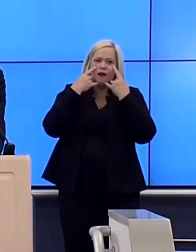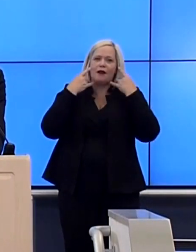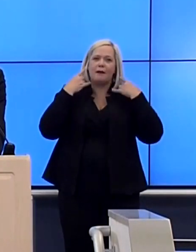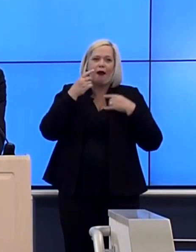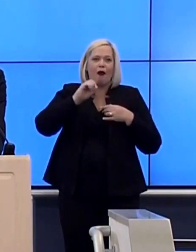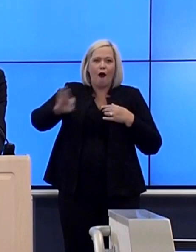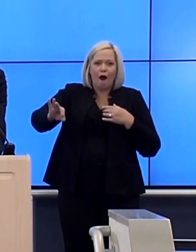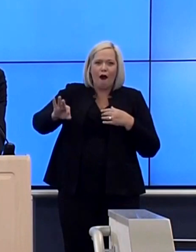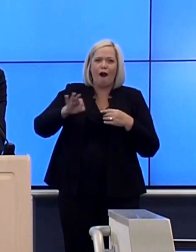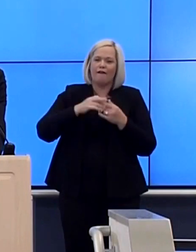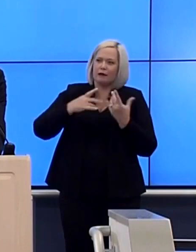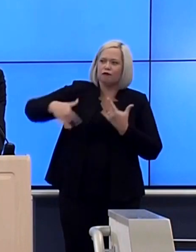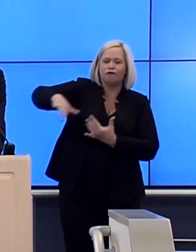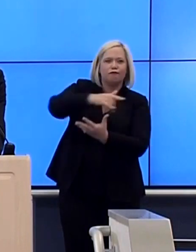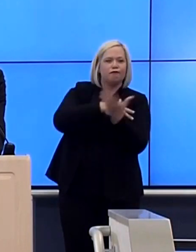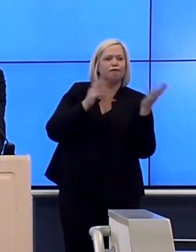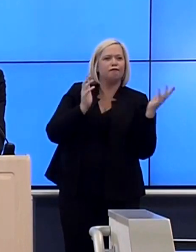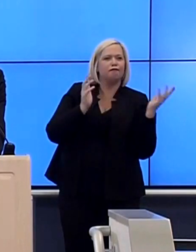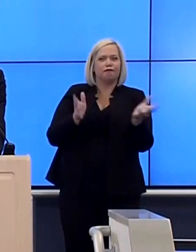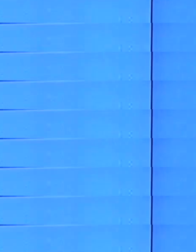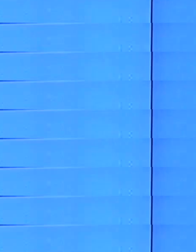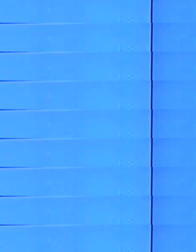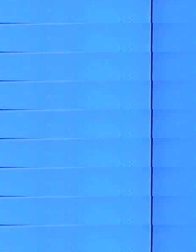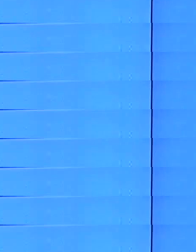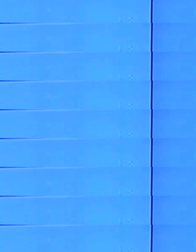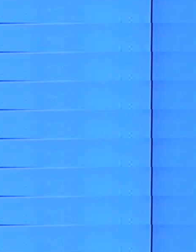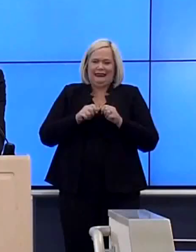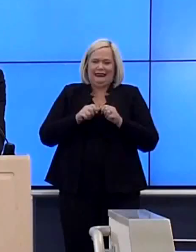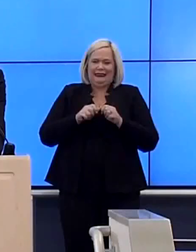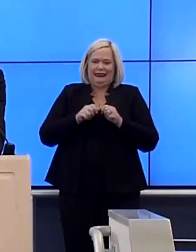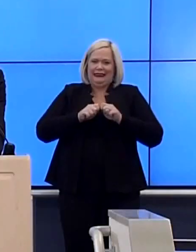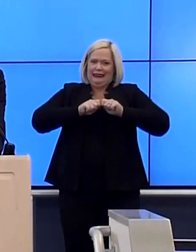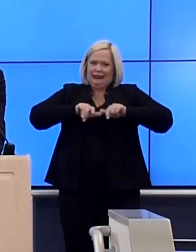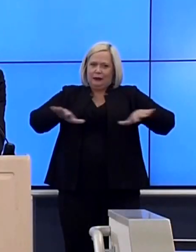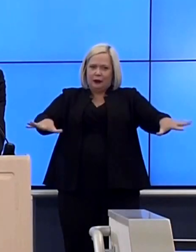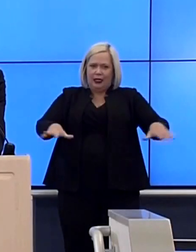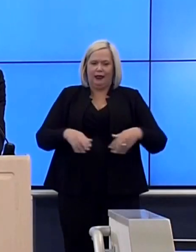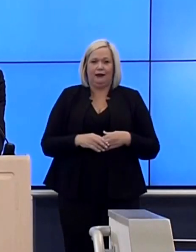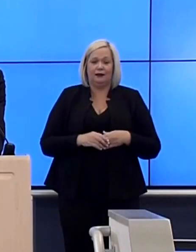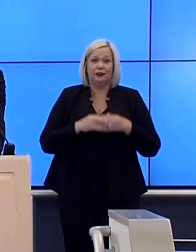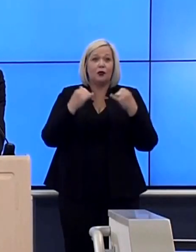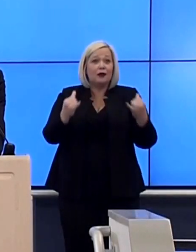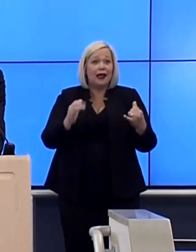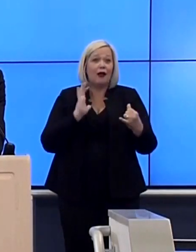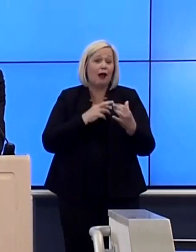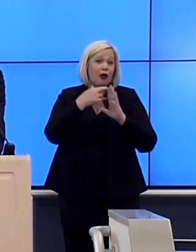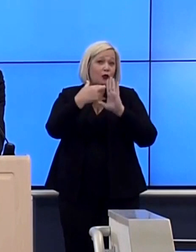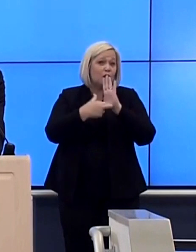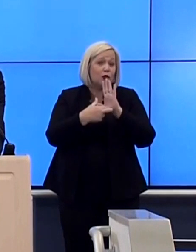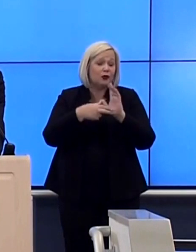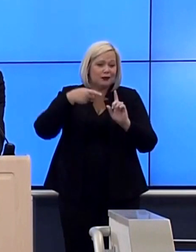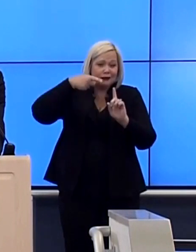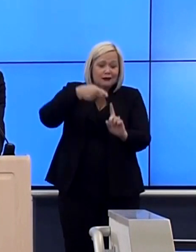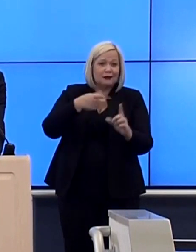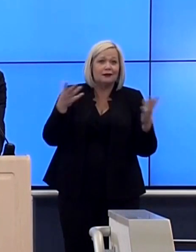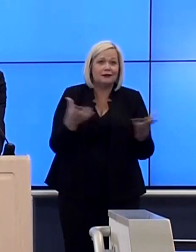RISK AND THE RISK RISES IF PEOPLE ARE TAKING OFF THEIR PEOPLE ARE TAKING OFF THEIR MASKOU FOCUSES ON MASKOU FOCUSES ON INDOOR GATHERINGS AND THE